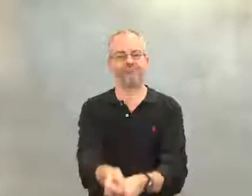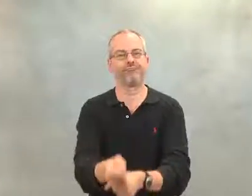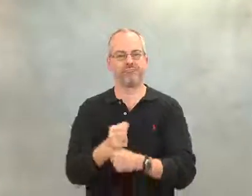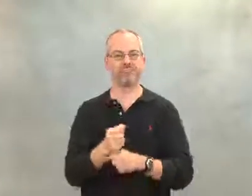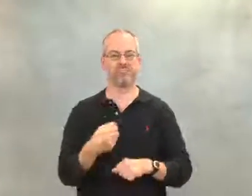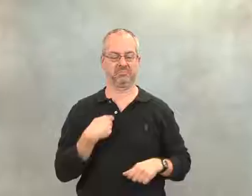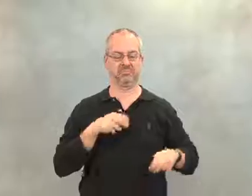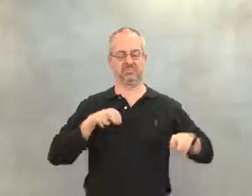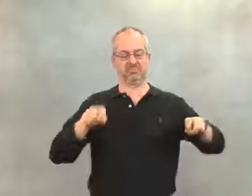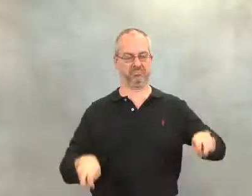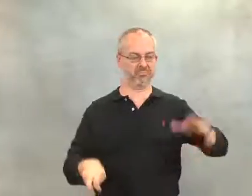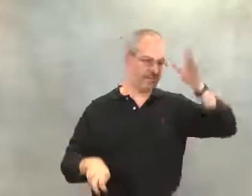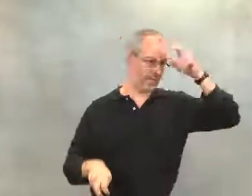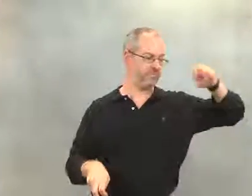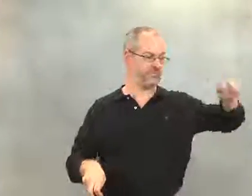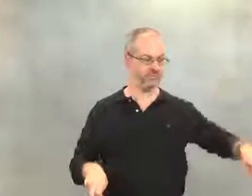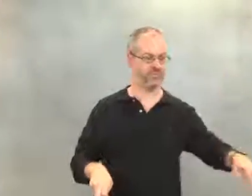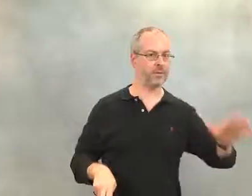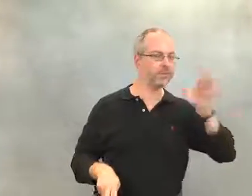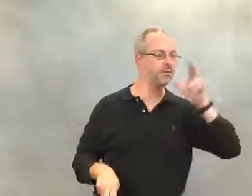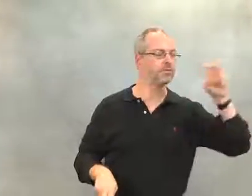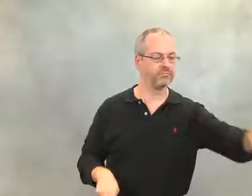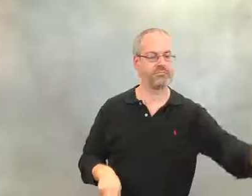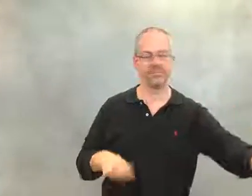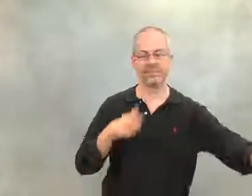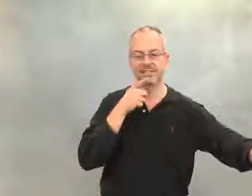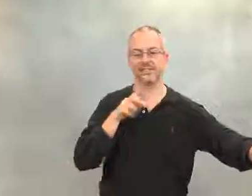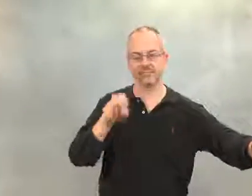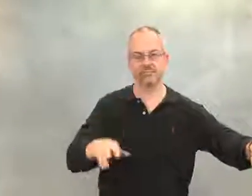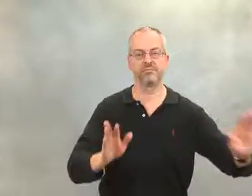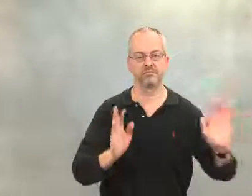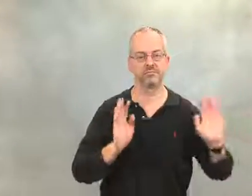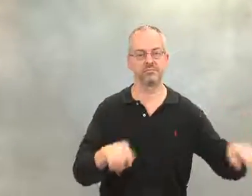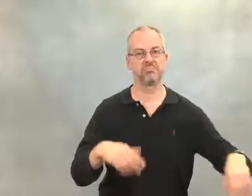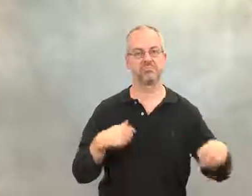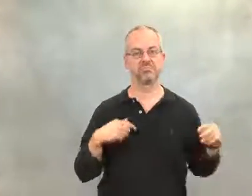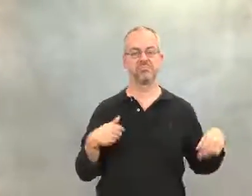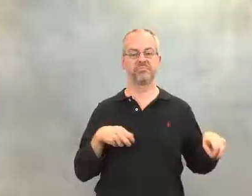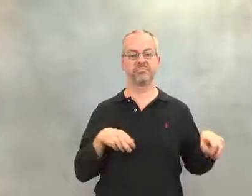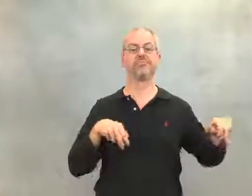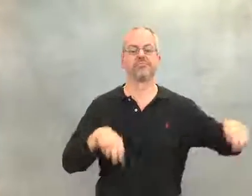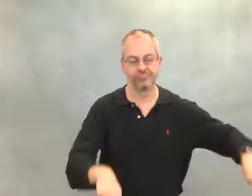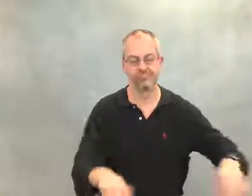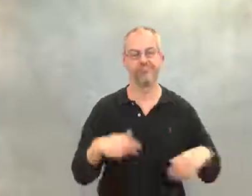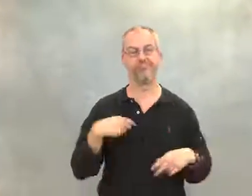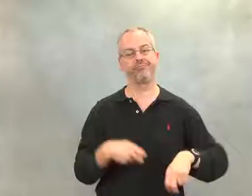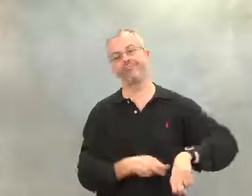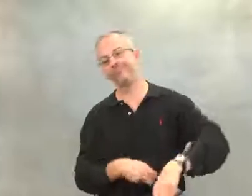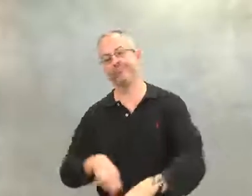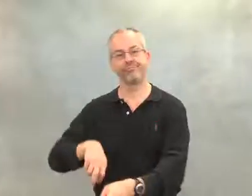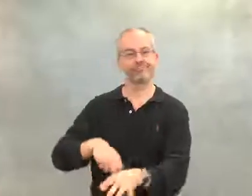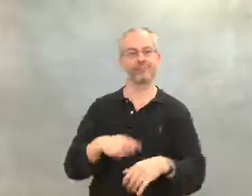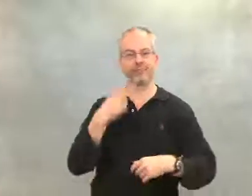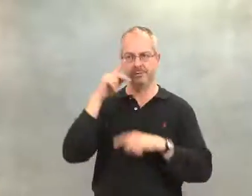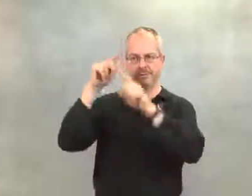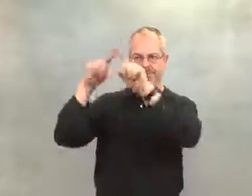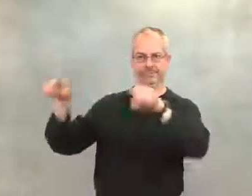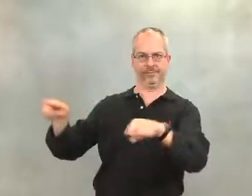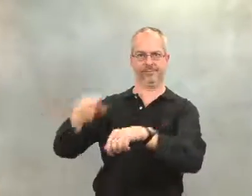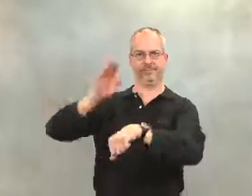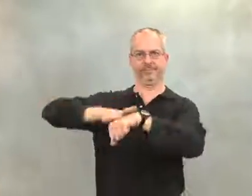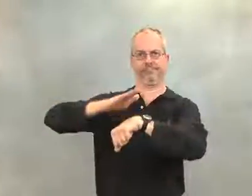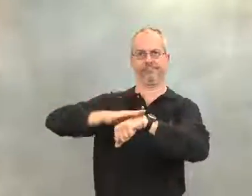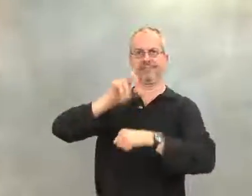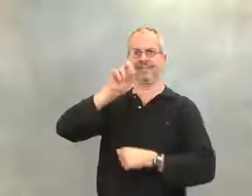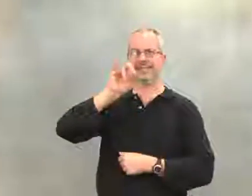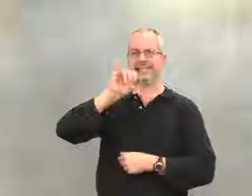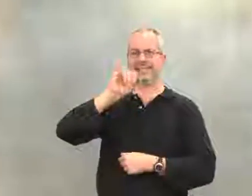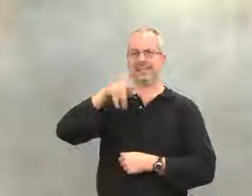I was on one lane, my father in the next lane, my mother and sister in other lanes.